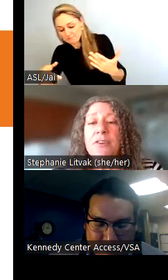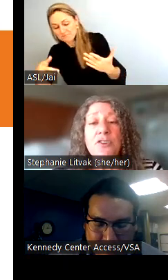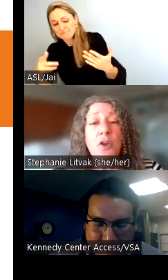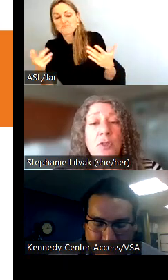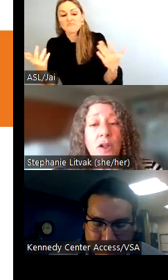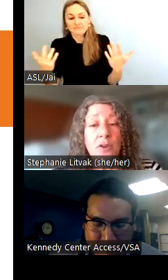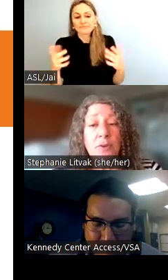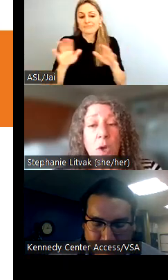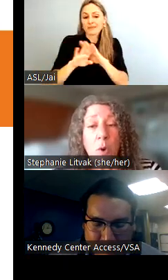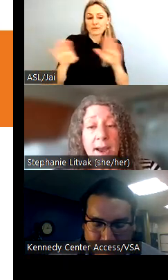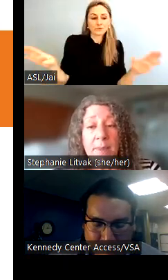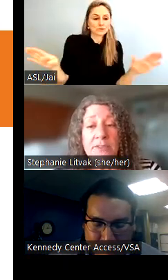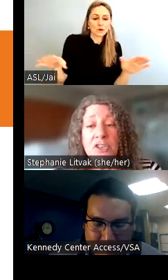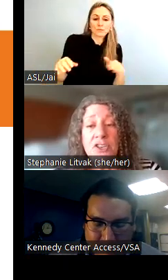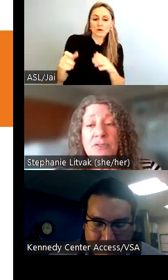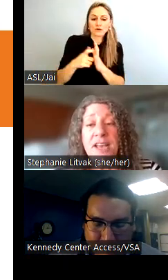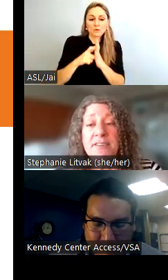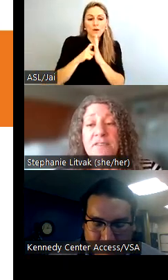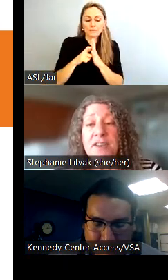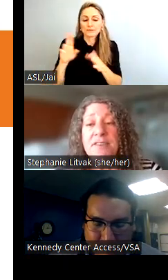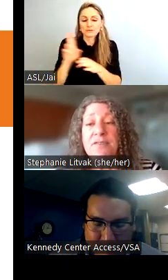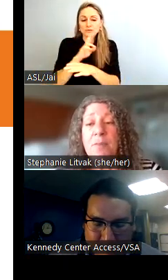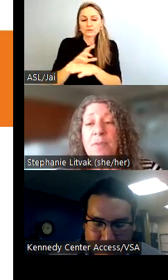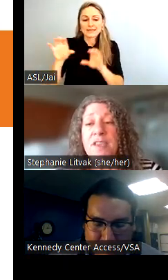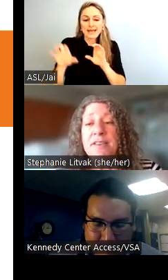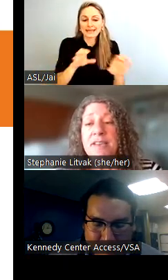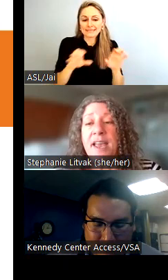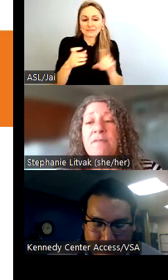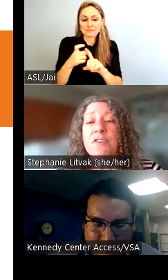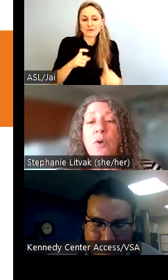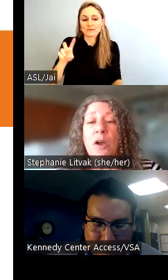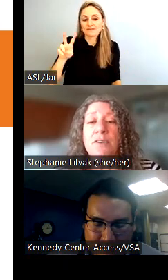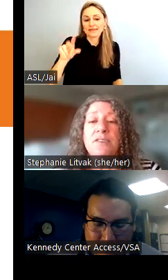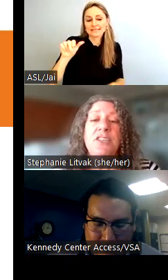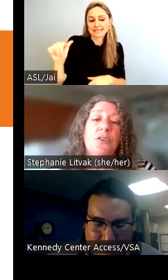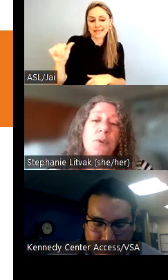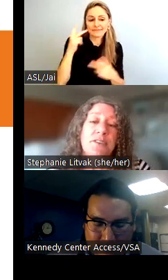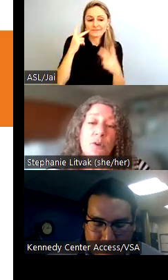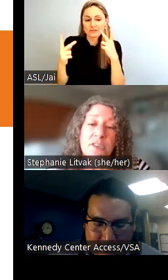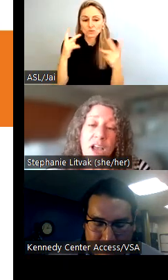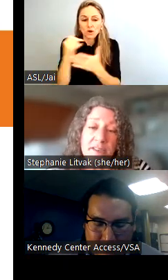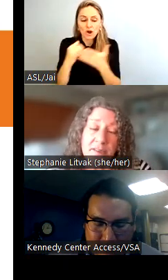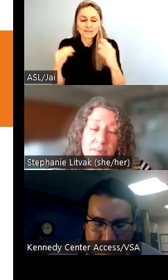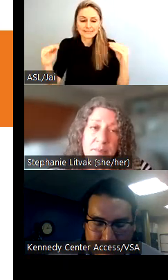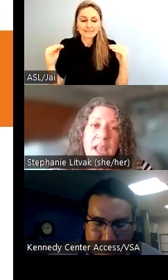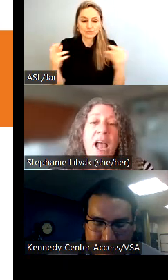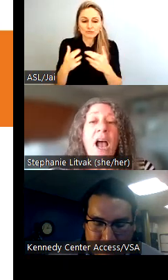There is no longer the requirement to use activities from the VSA visual arts teacher resource guides.